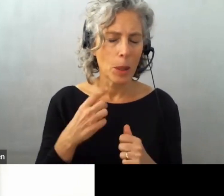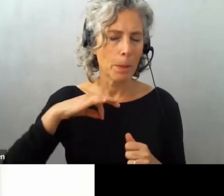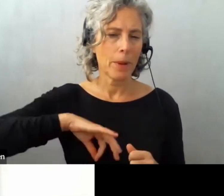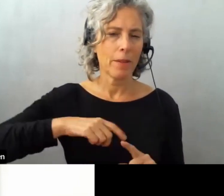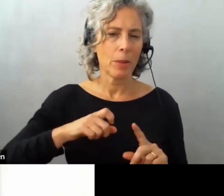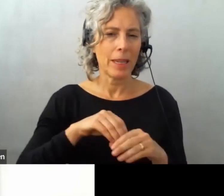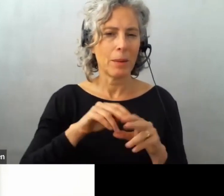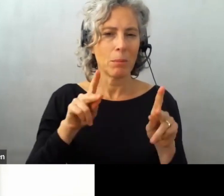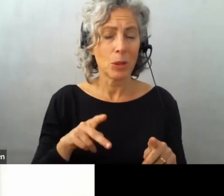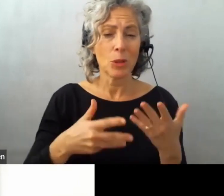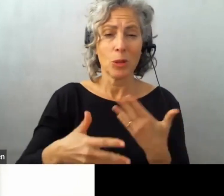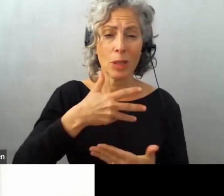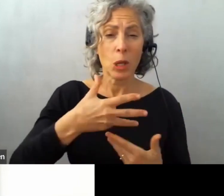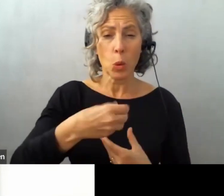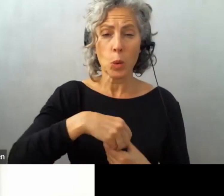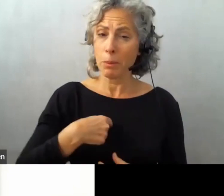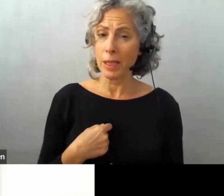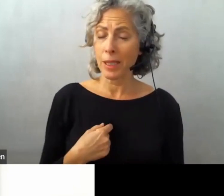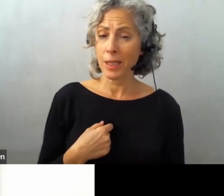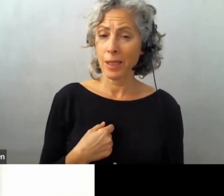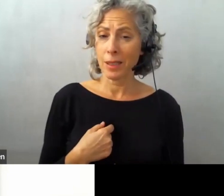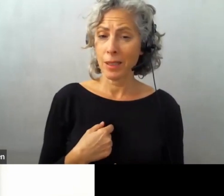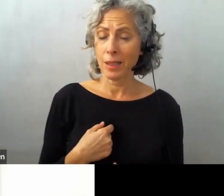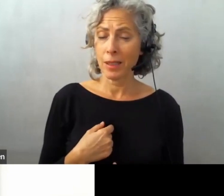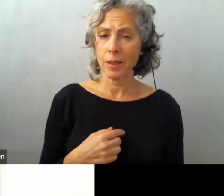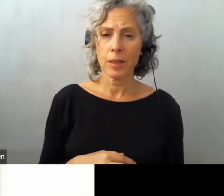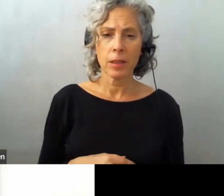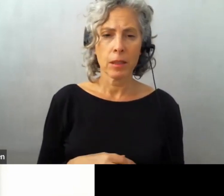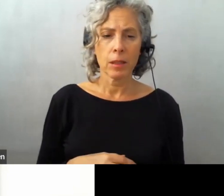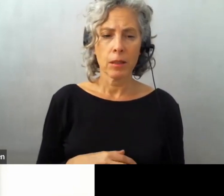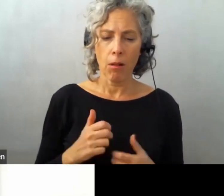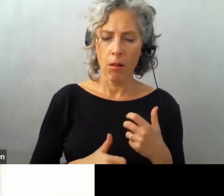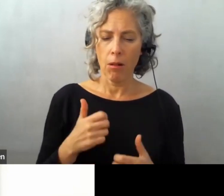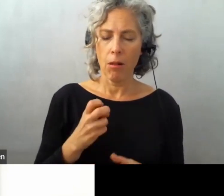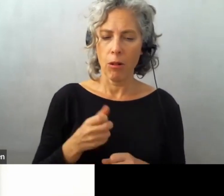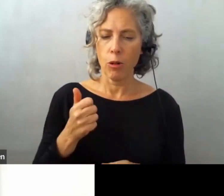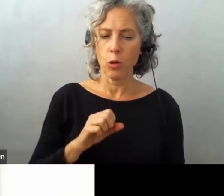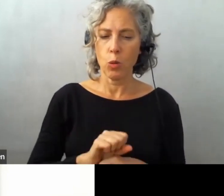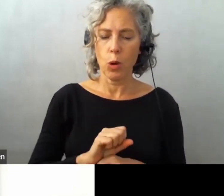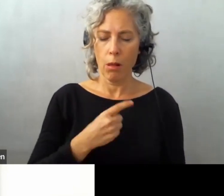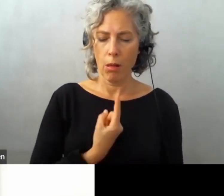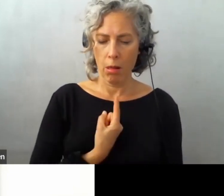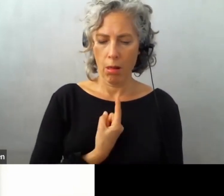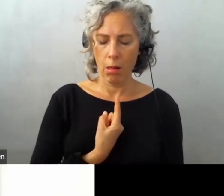socialization, including me. And it was more difficult to work in isolation, especially when I was